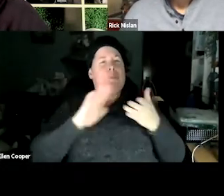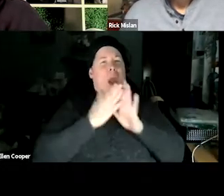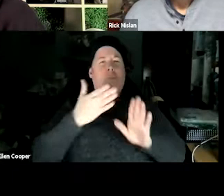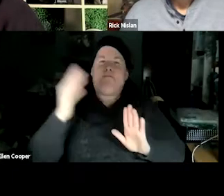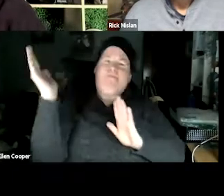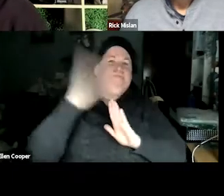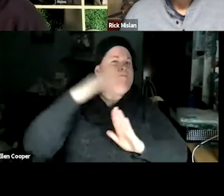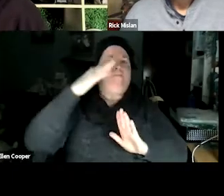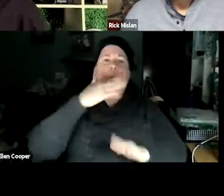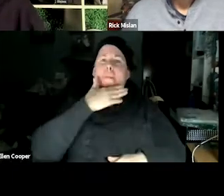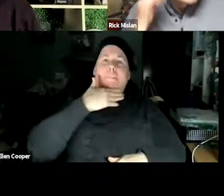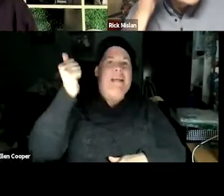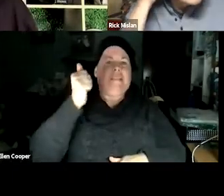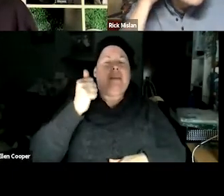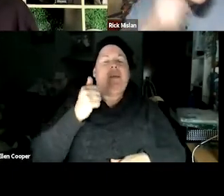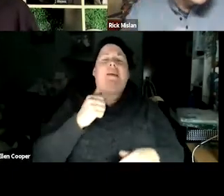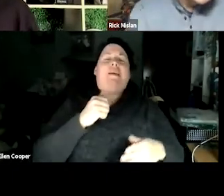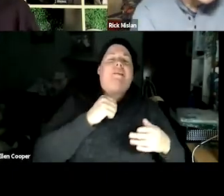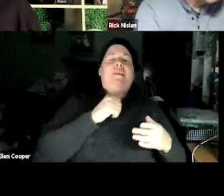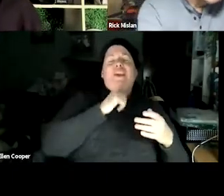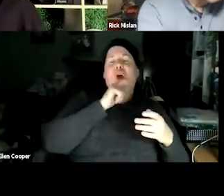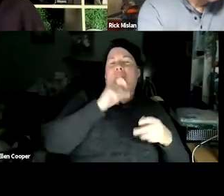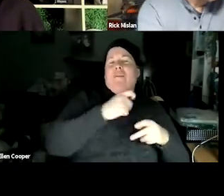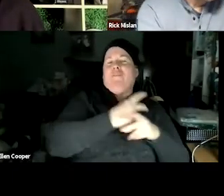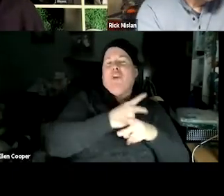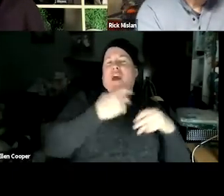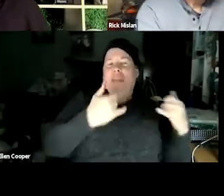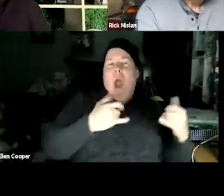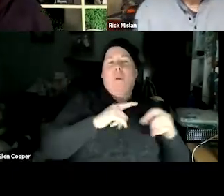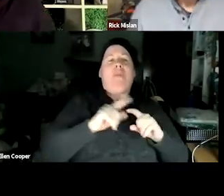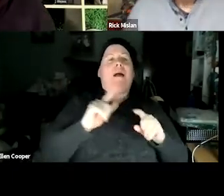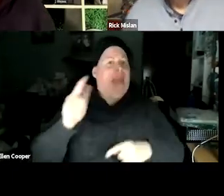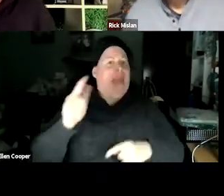once you figure out you don't need to figure this out in school. But once you figure out what is it you want to do you want to be a malware researcher.